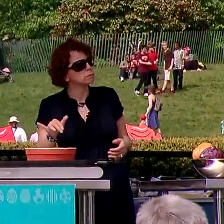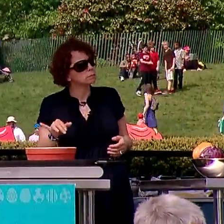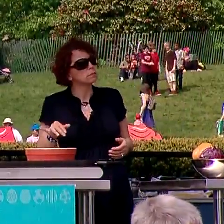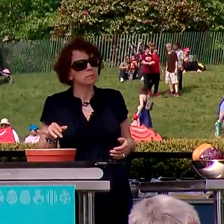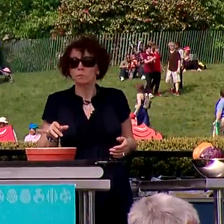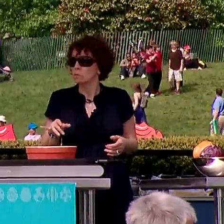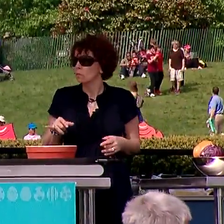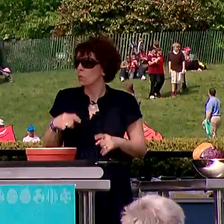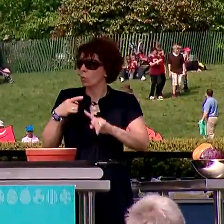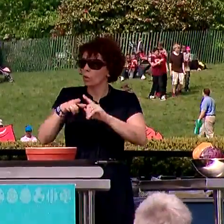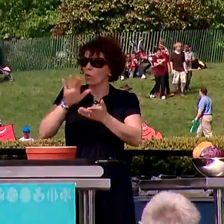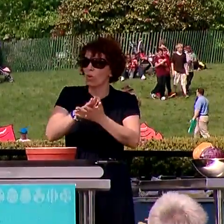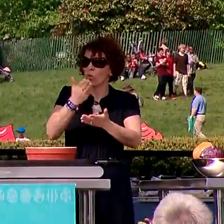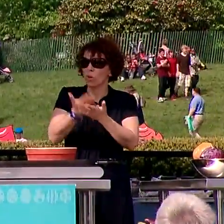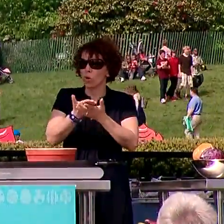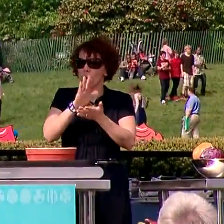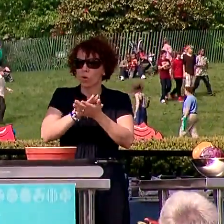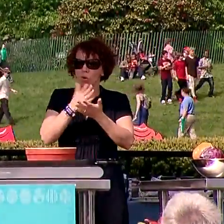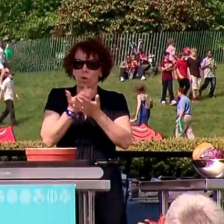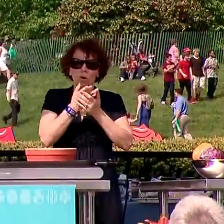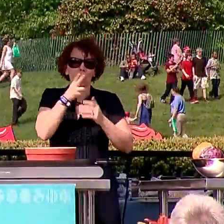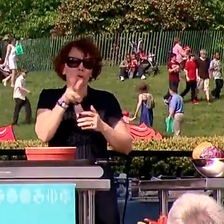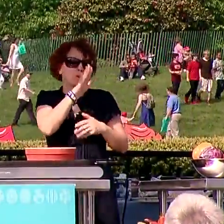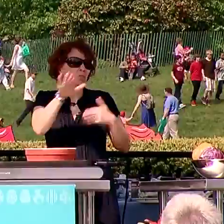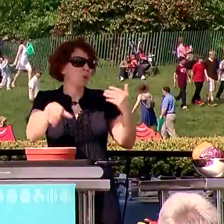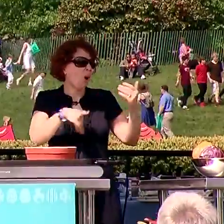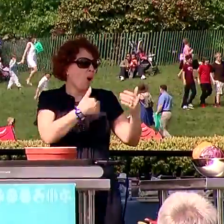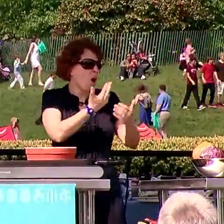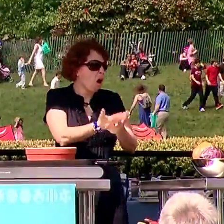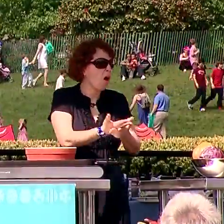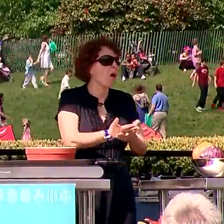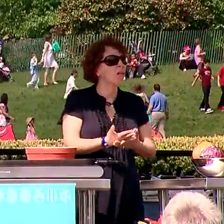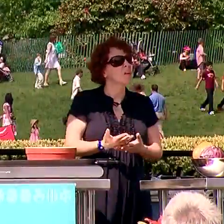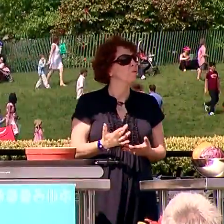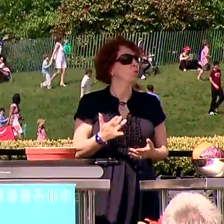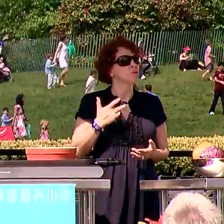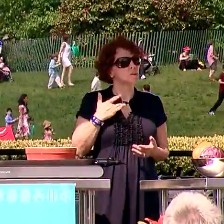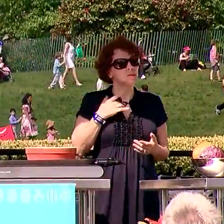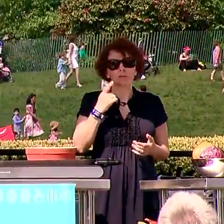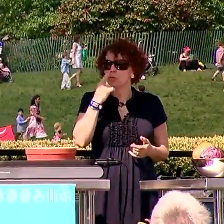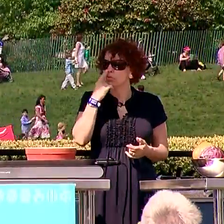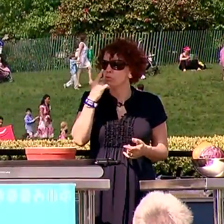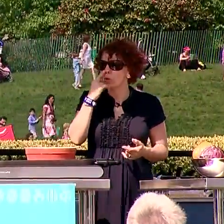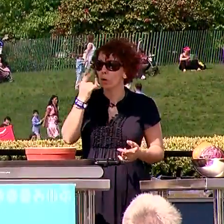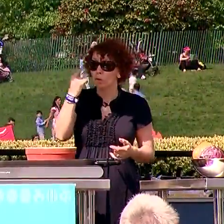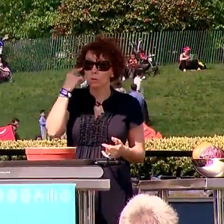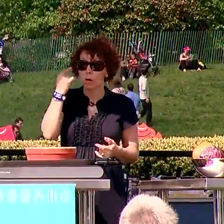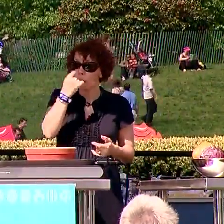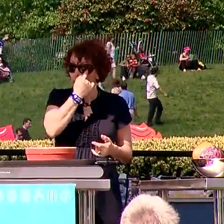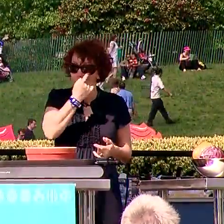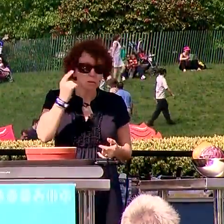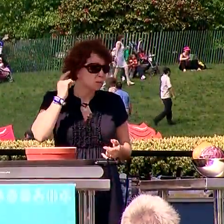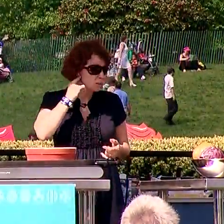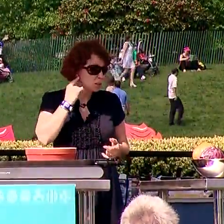When you're cooking, you cook with all of your senses. You cook with your nose, you cook with your eyes, you cook with your ears.